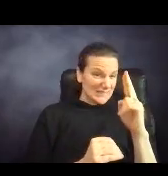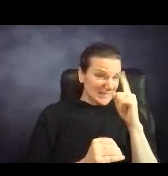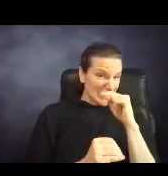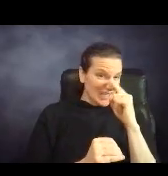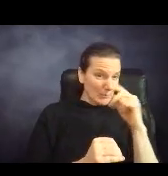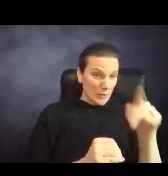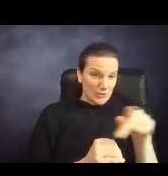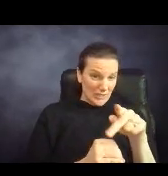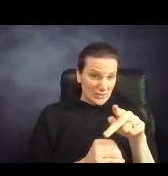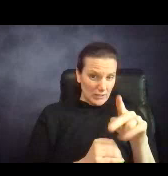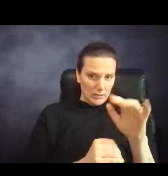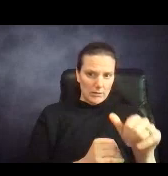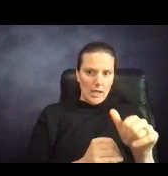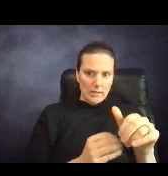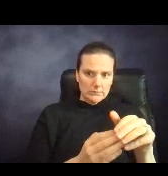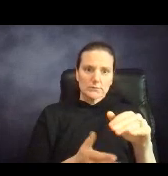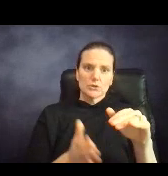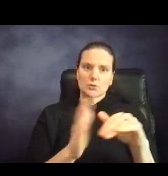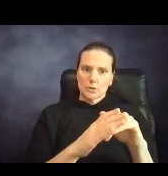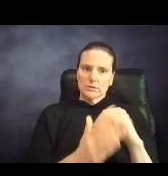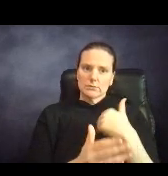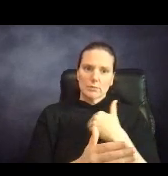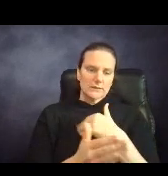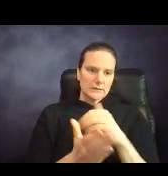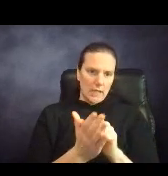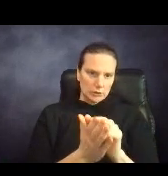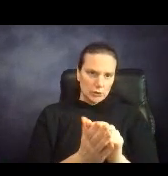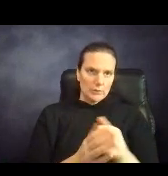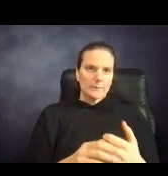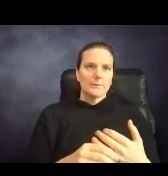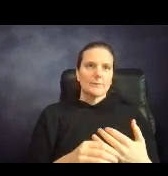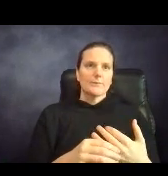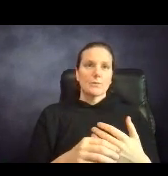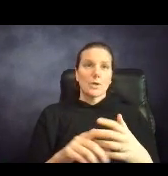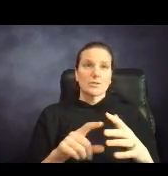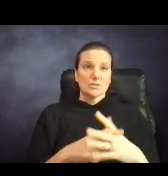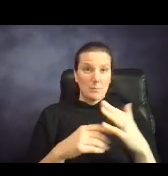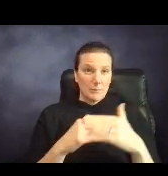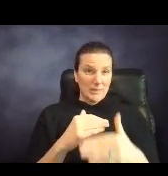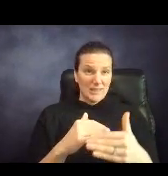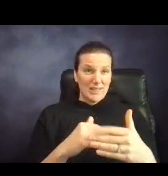have been shown to increase the risk of breast breast cancer. Will I start bleeding again on HRT after menopause?